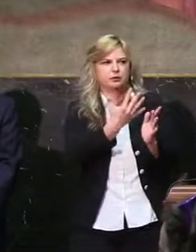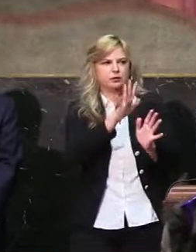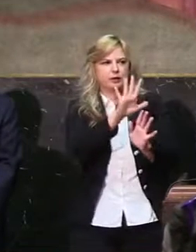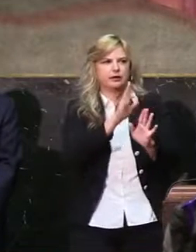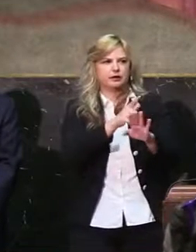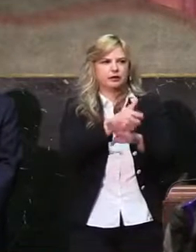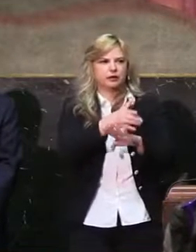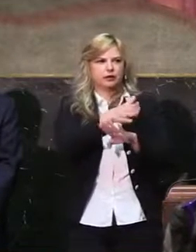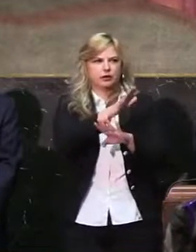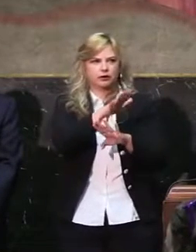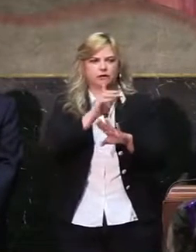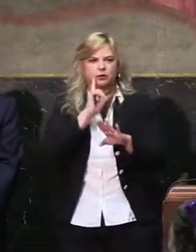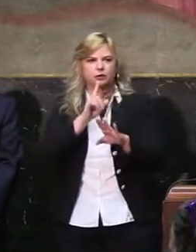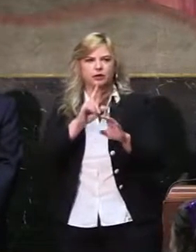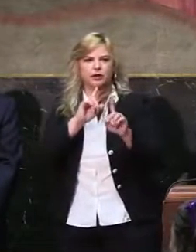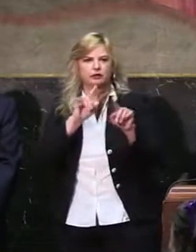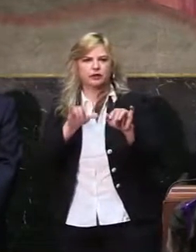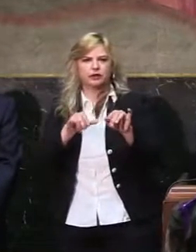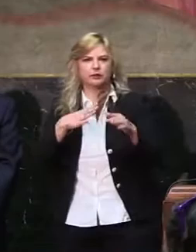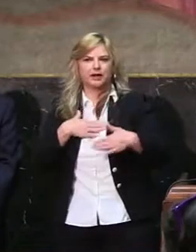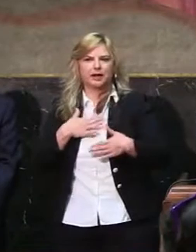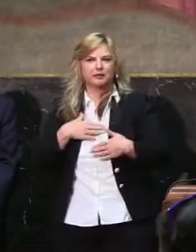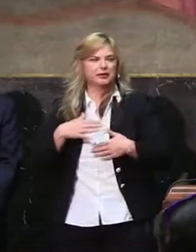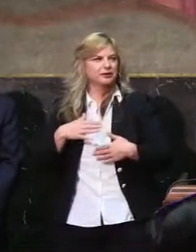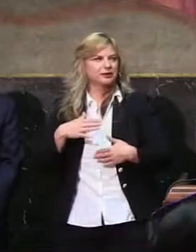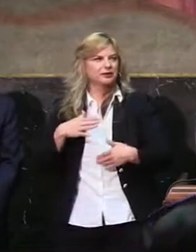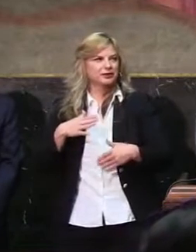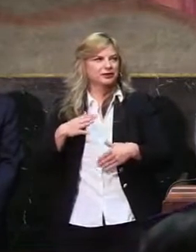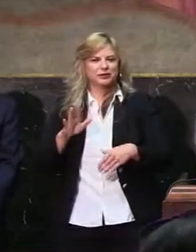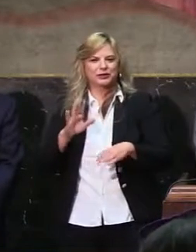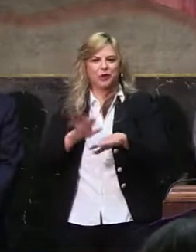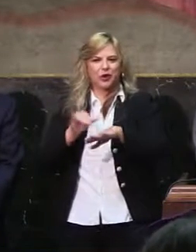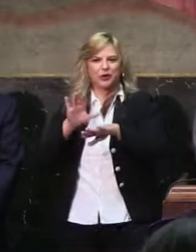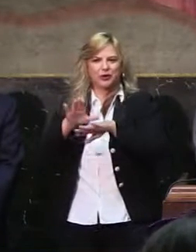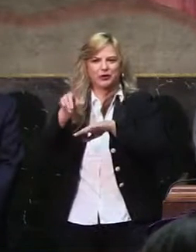I'm happy to call on y`all I see a press pass credential and if I do that I'm going